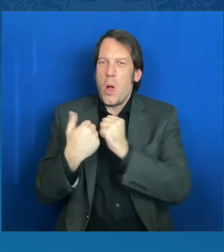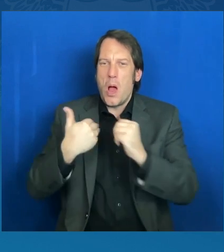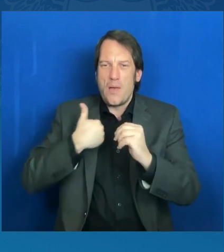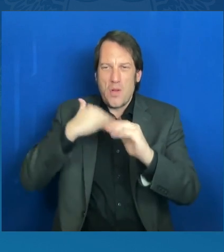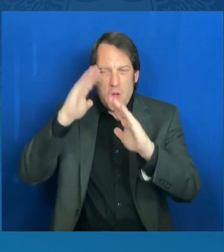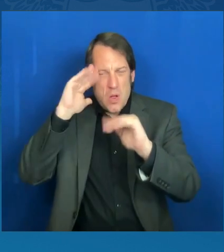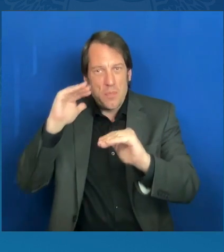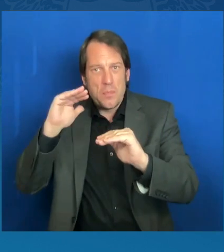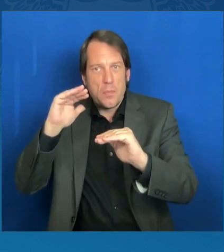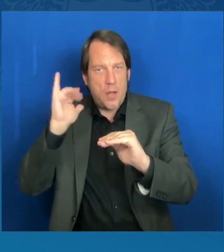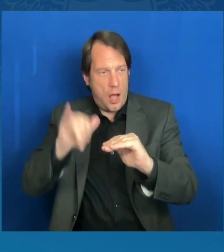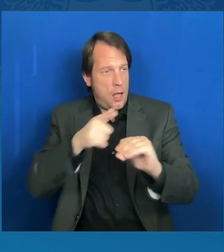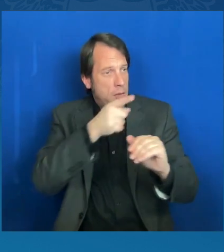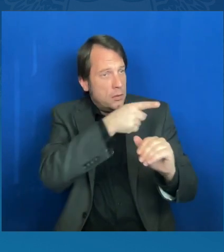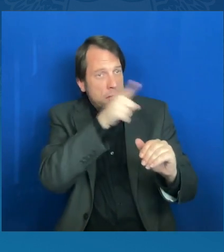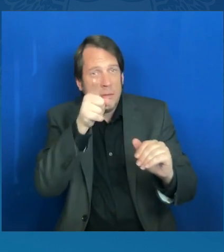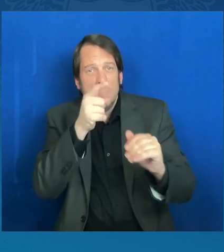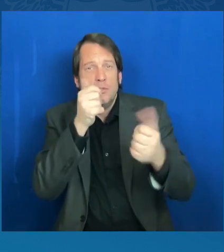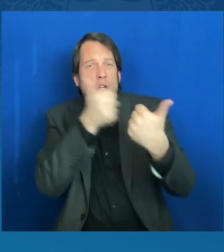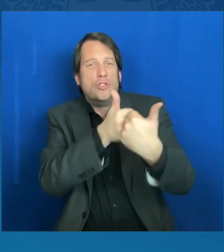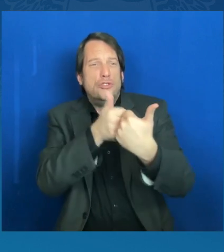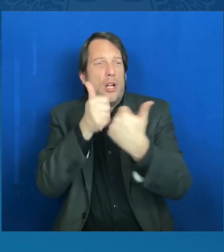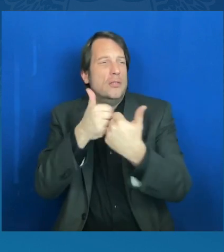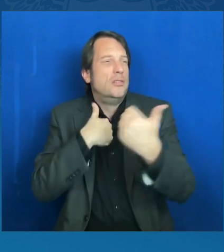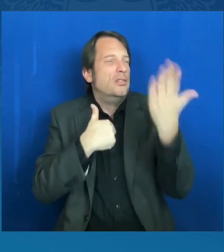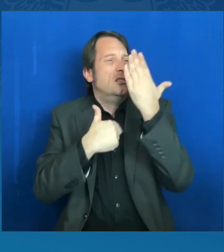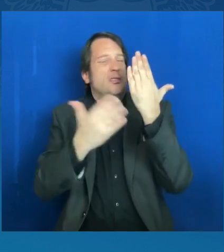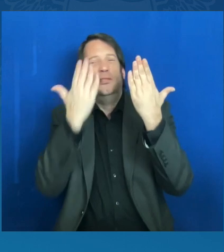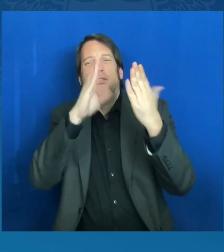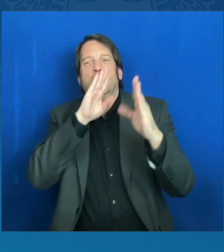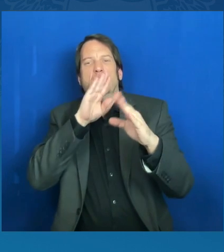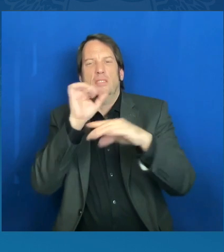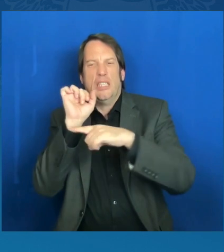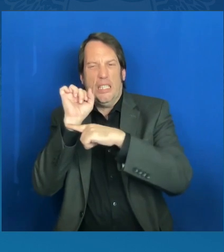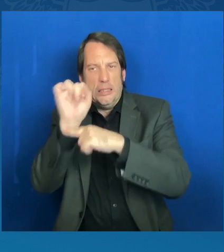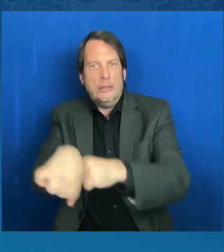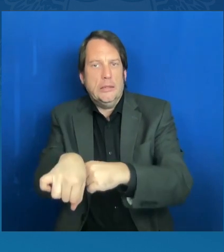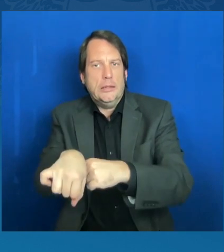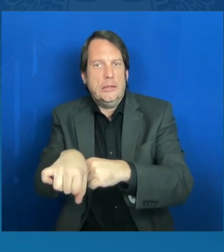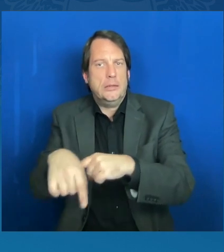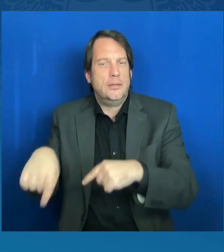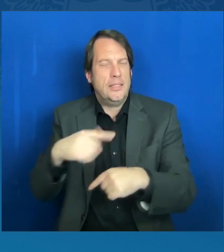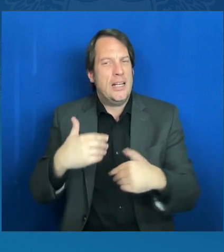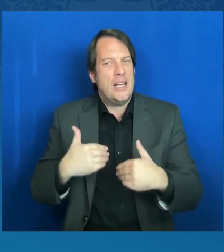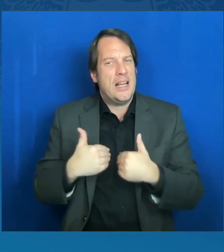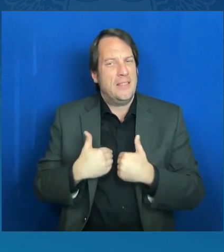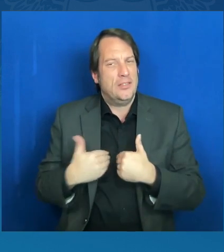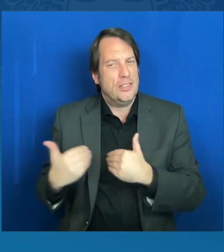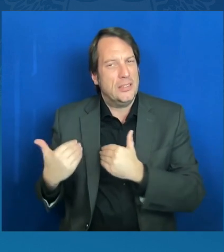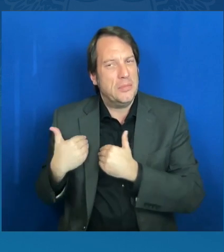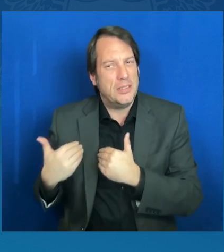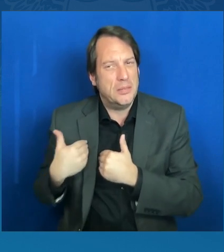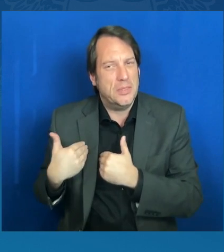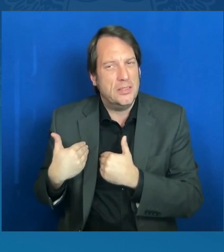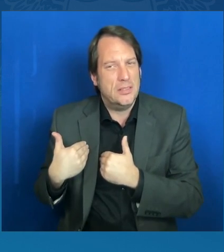And when we do, we have the responsibility to pass on that blessing through service,